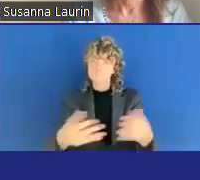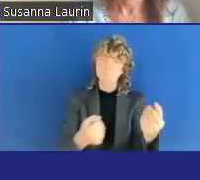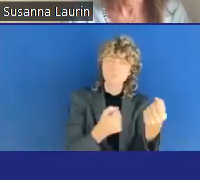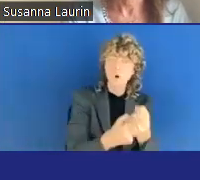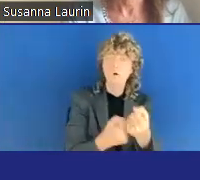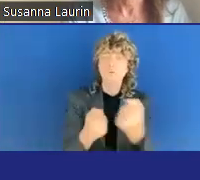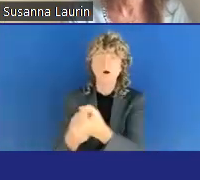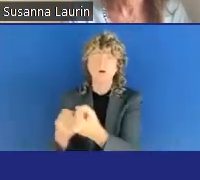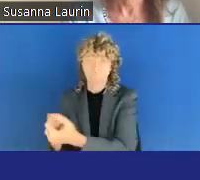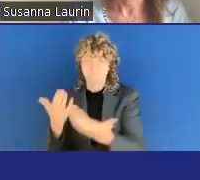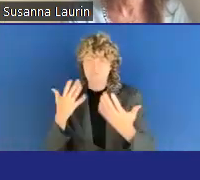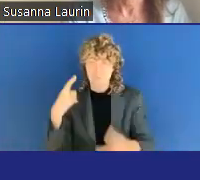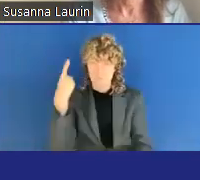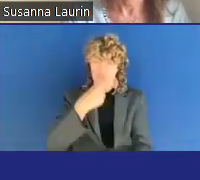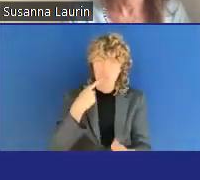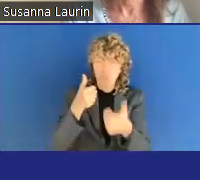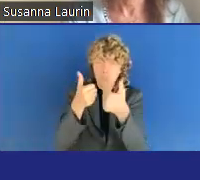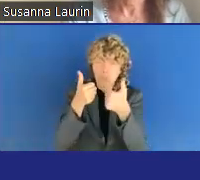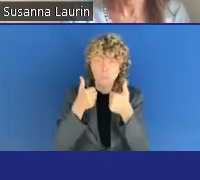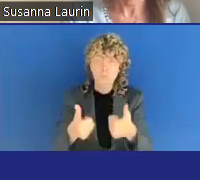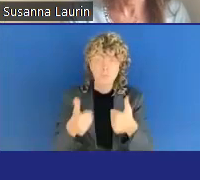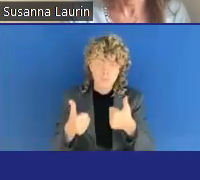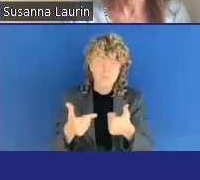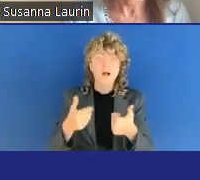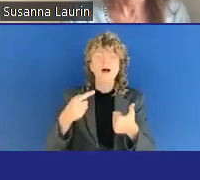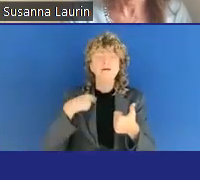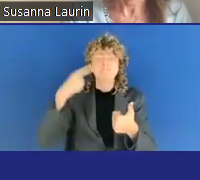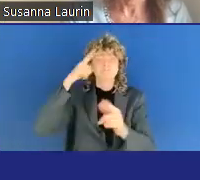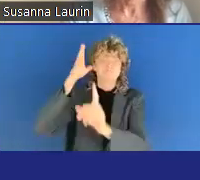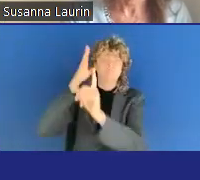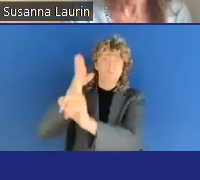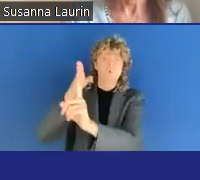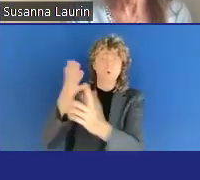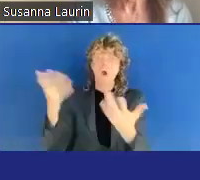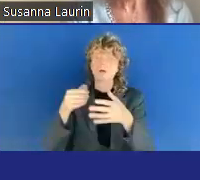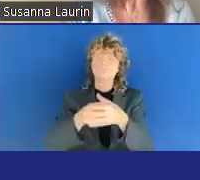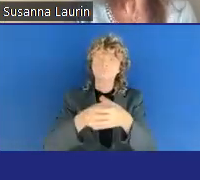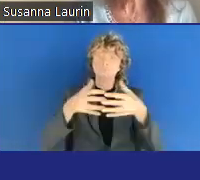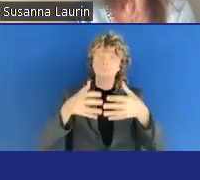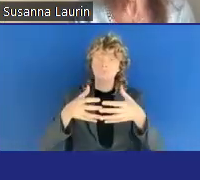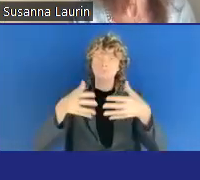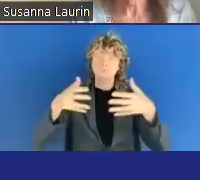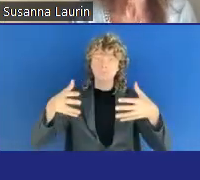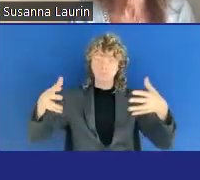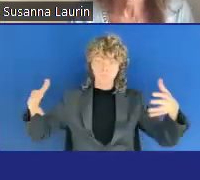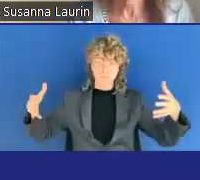the goal is to expand and make sure that we are doing it appropriately in the right manner.